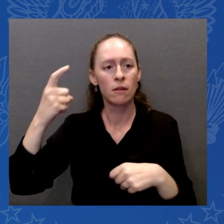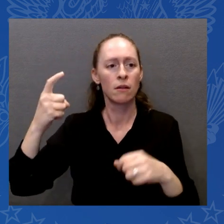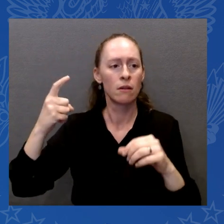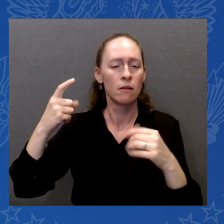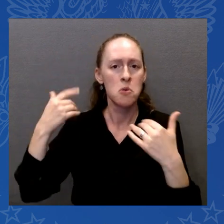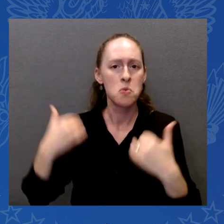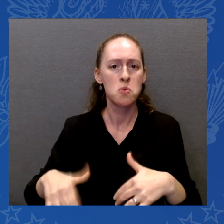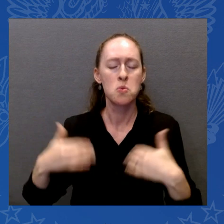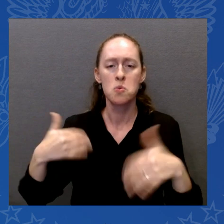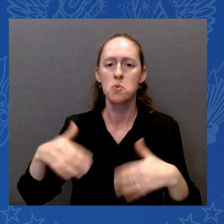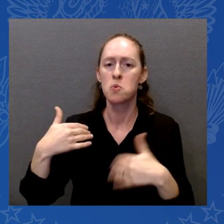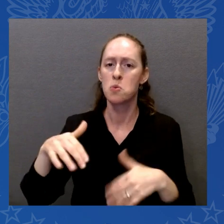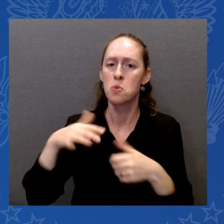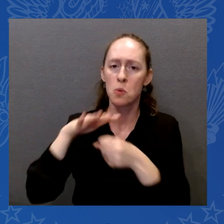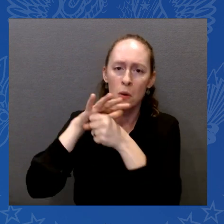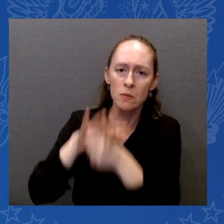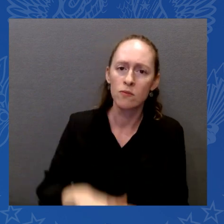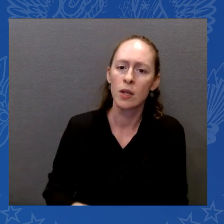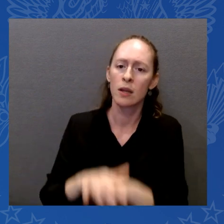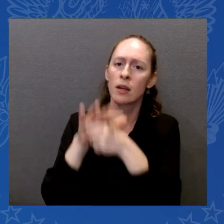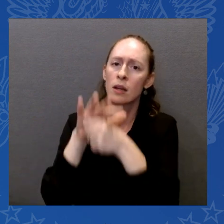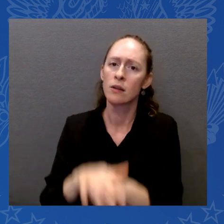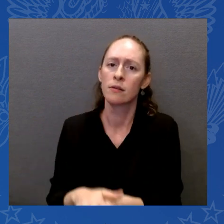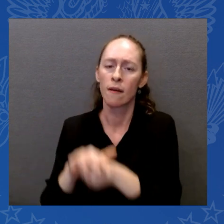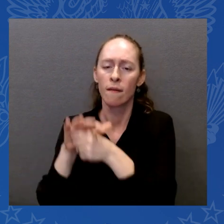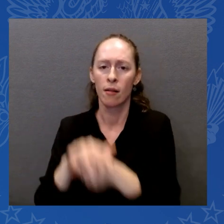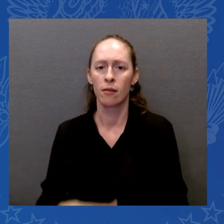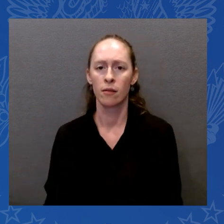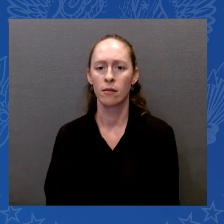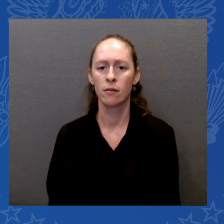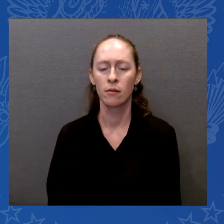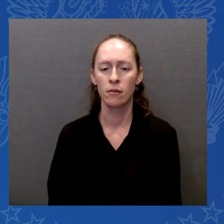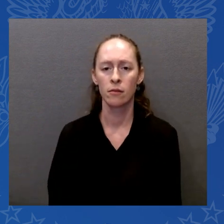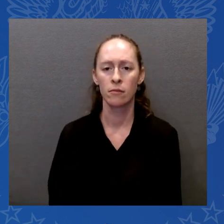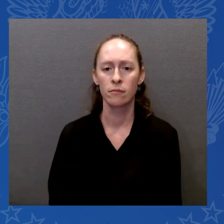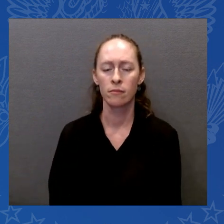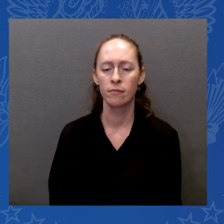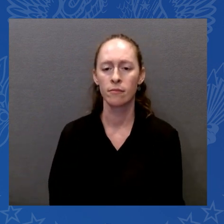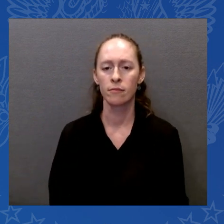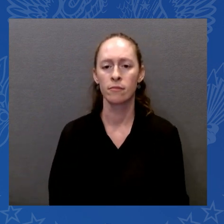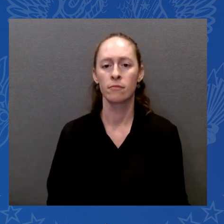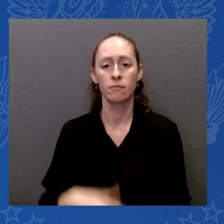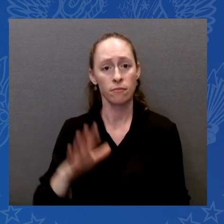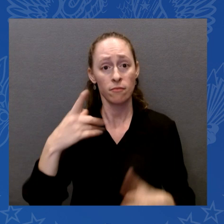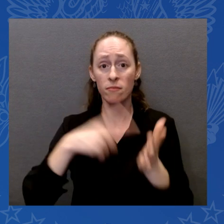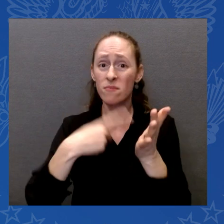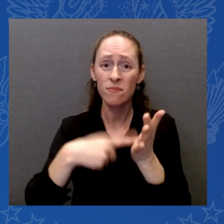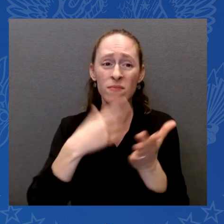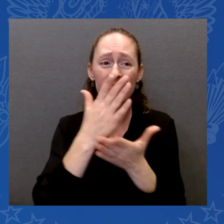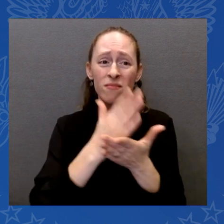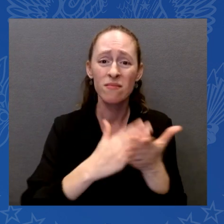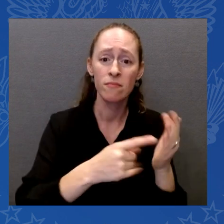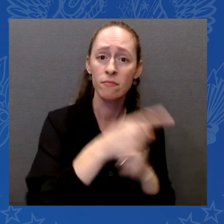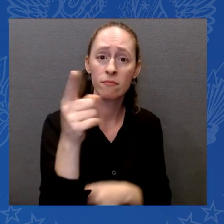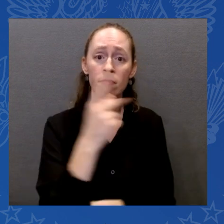But many patients will not be able to get all the financial resources and figure out the logistics to get to us.